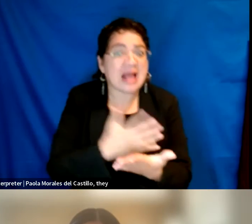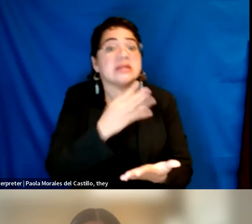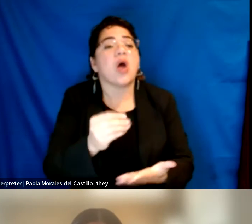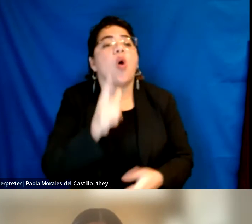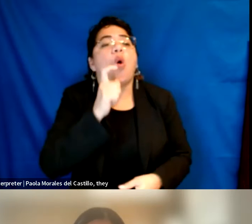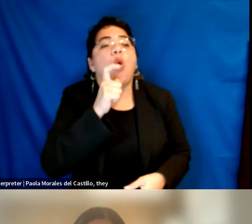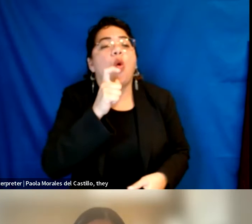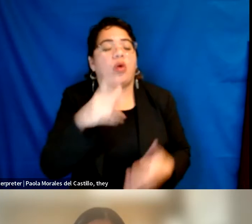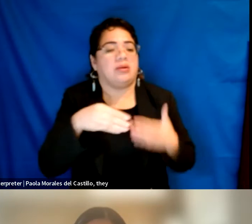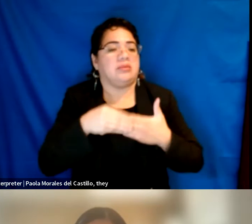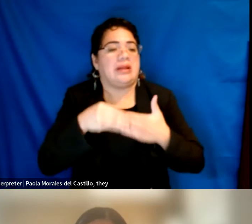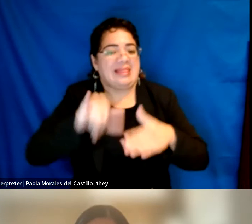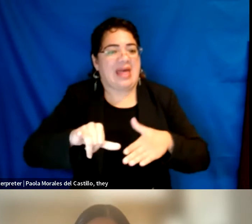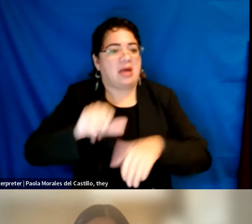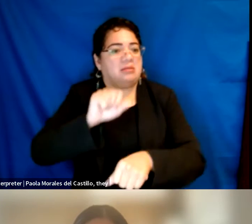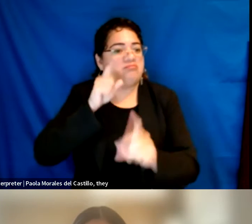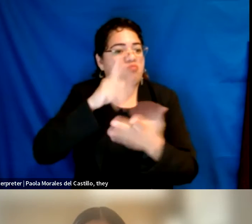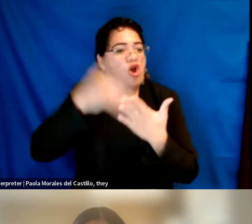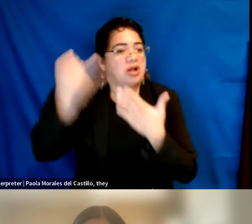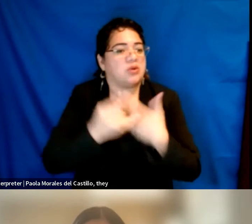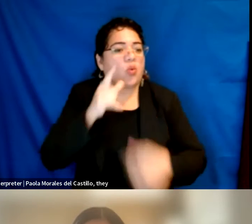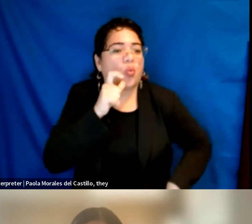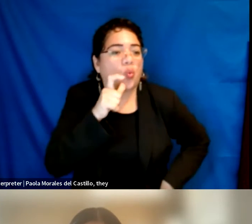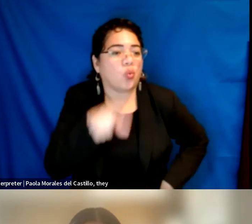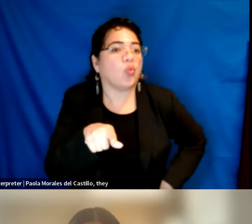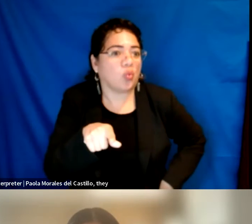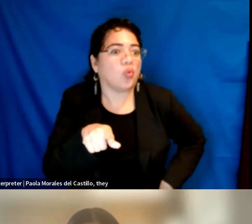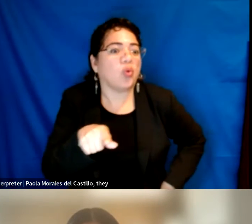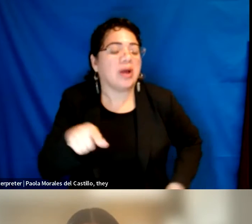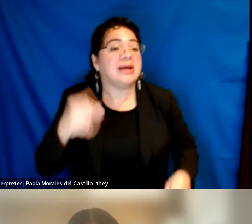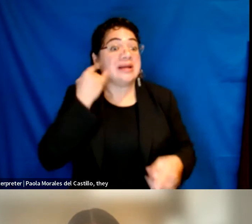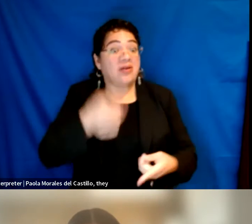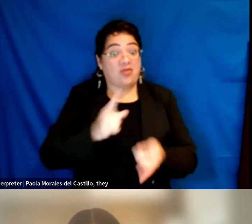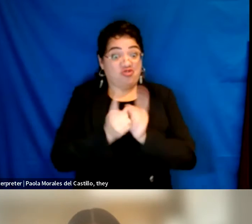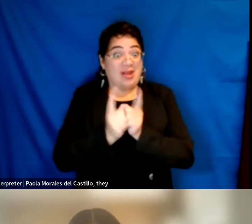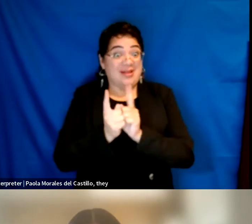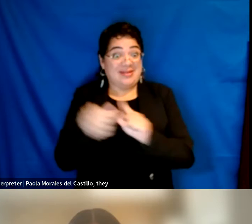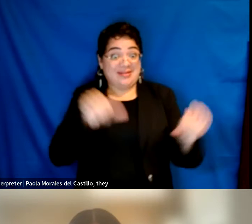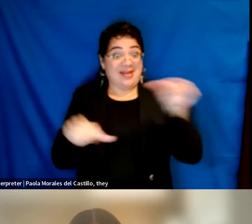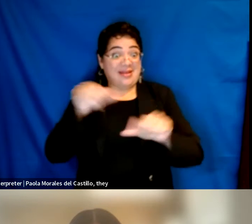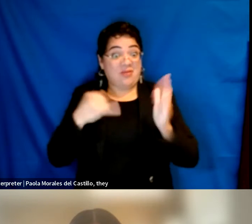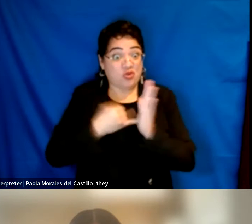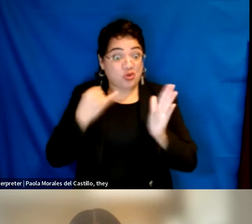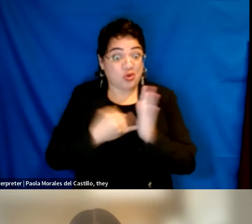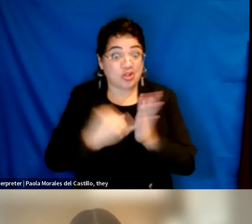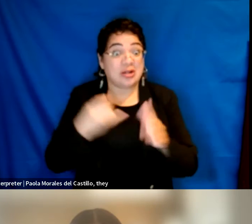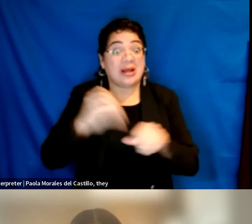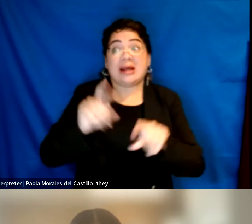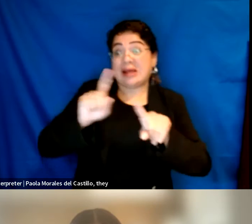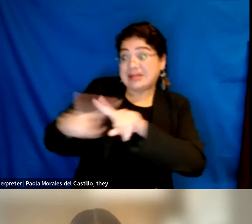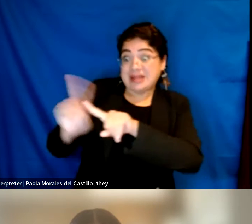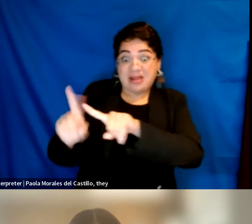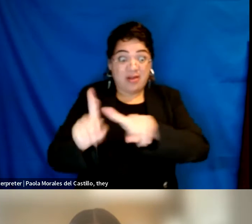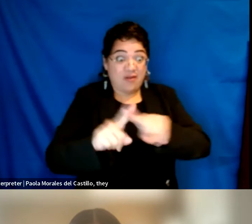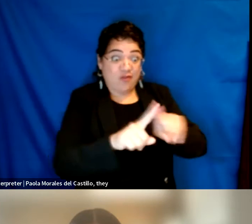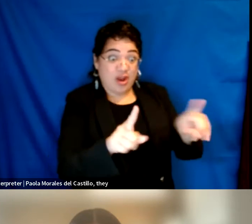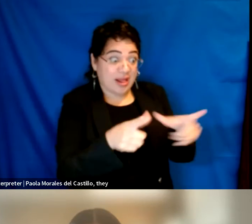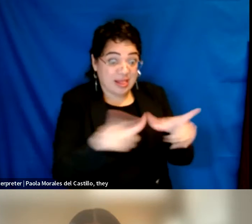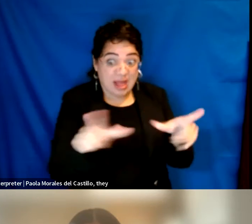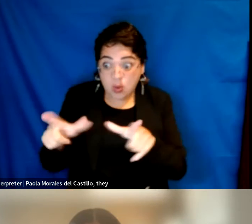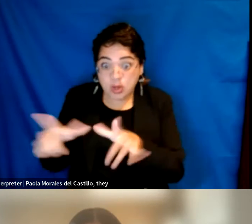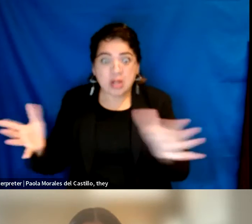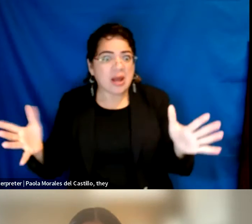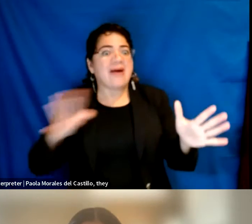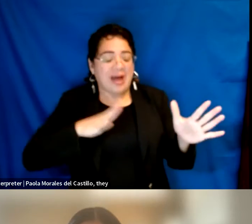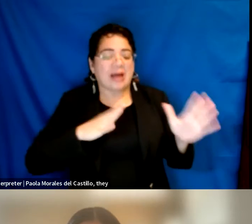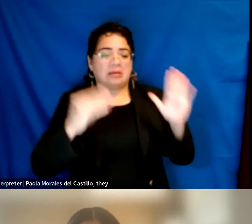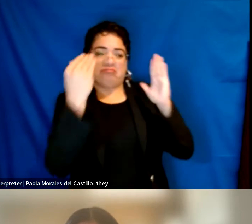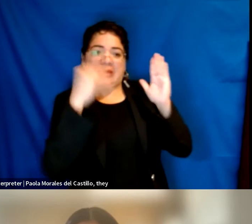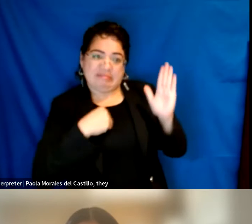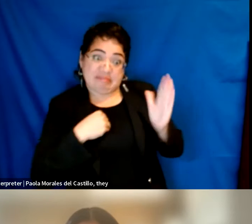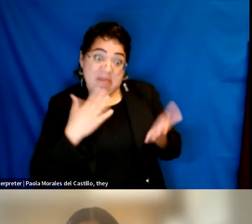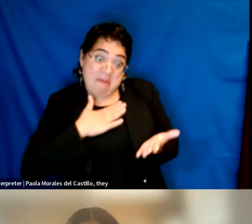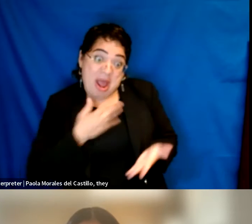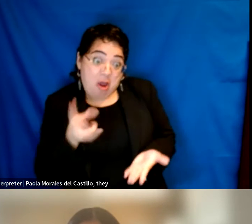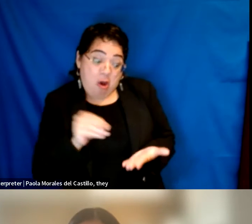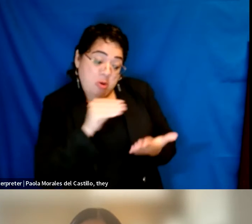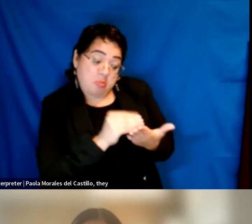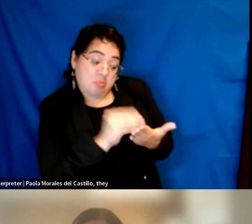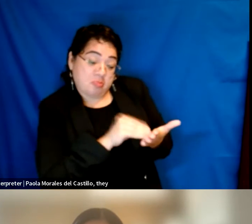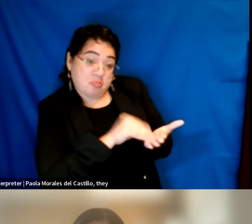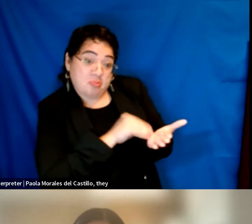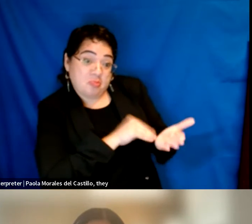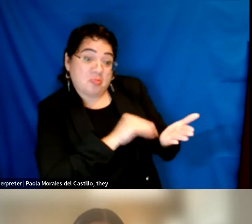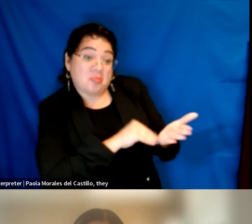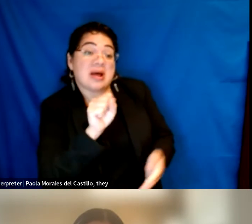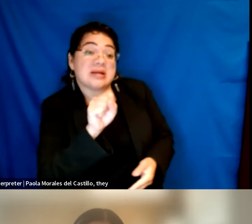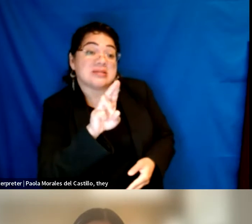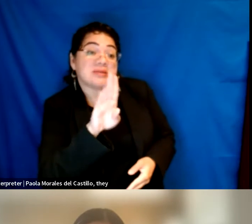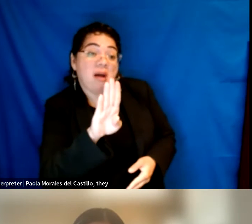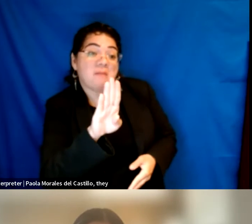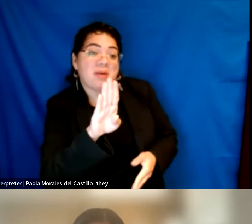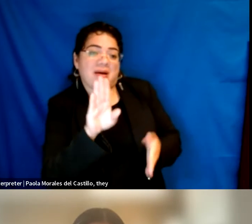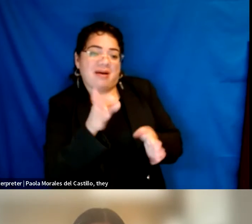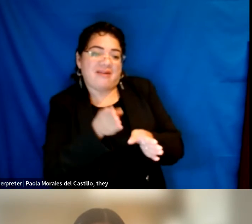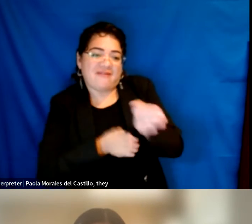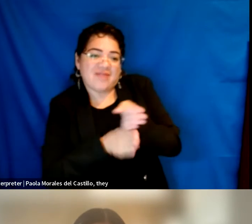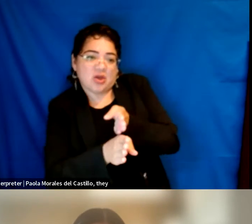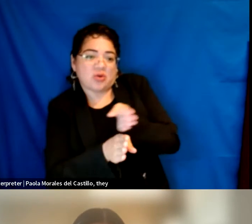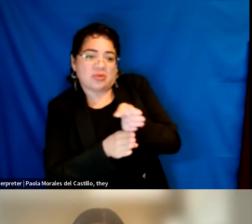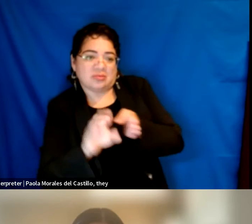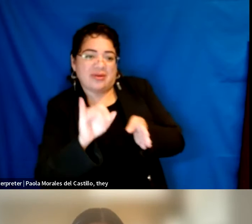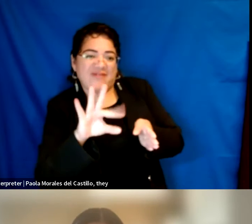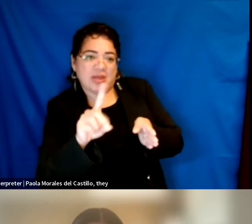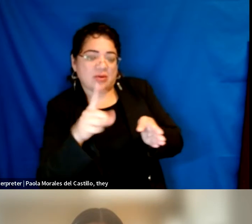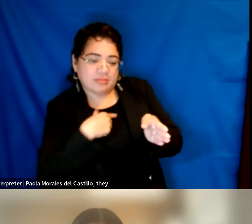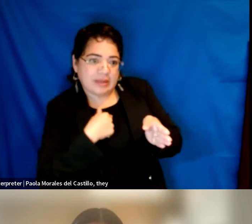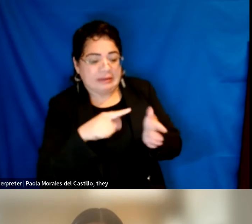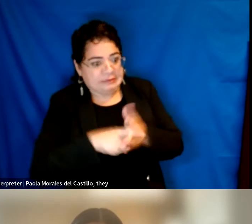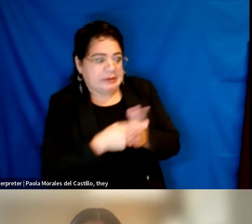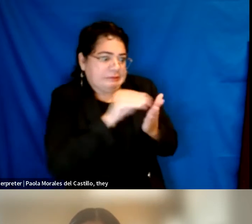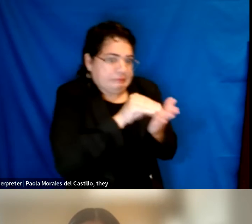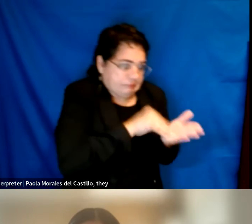Rebecca Tarvin (she/her): I think a good place to start um is when you're translating scientific articles into other languages, you know. Maybe you put a list, or you start making your own terminology list for your subfield. And So I think the more we're talking about this, and the more people are aware of it, one hundred and fifty